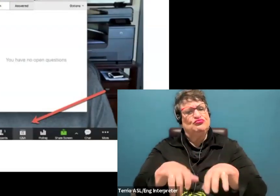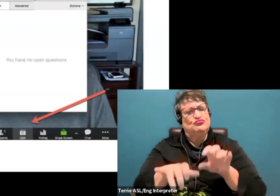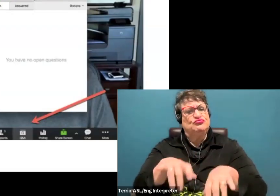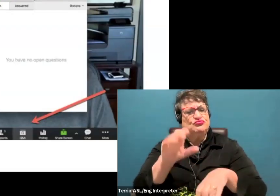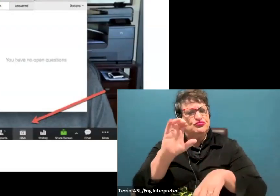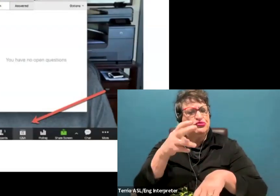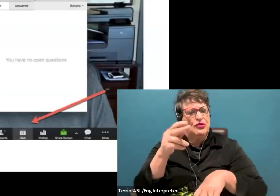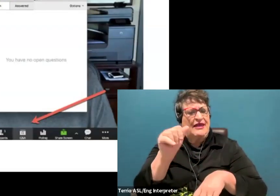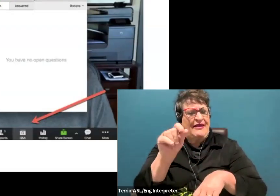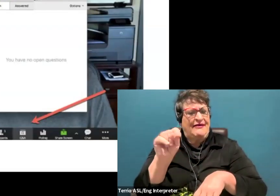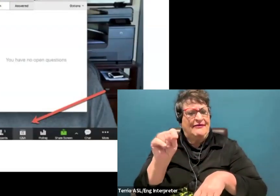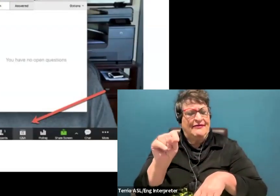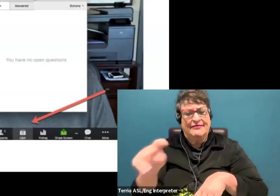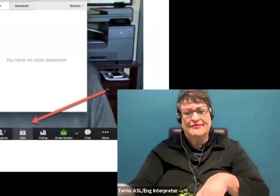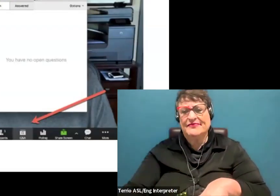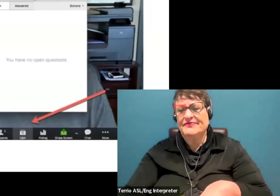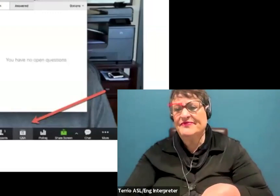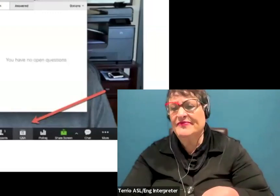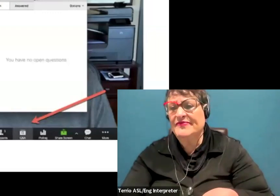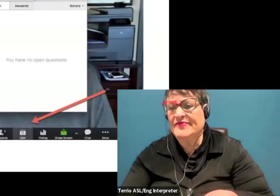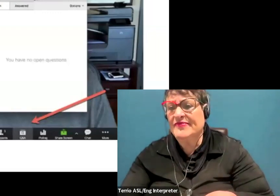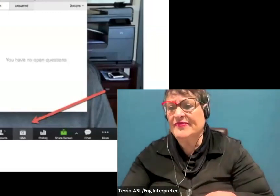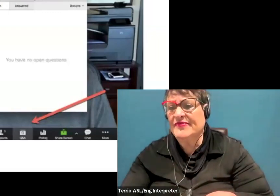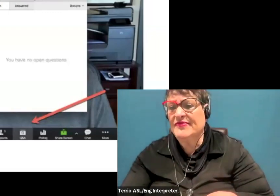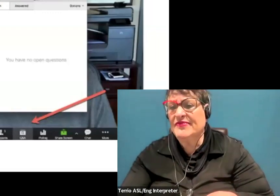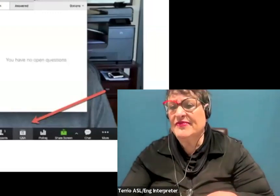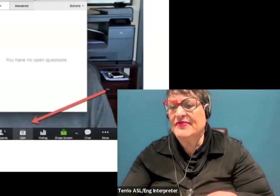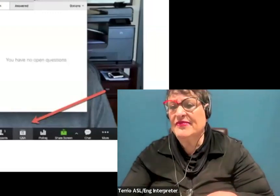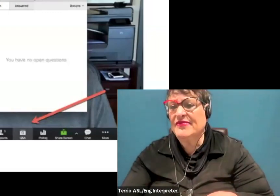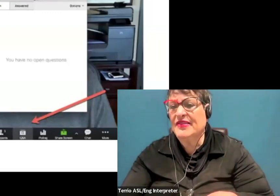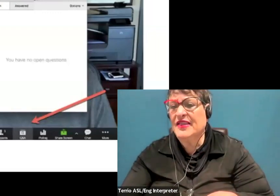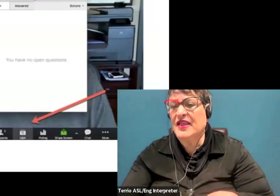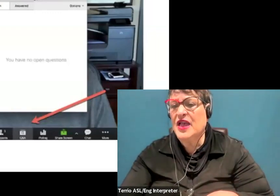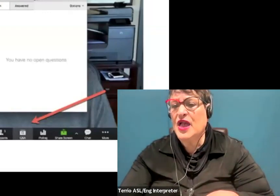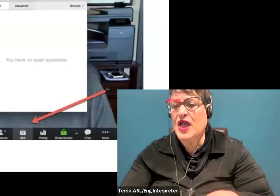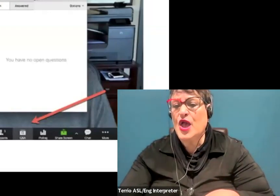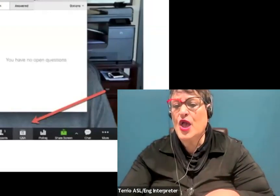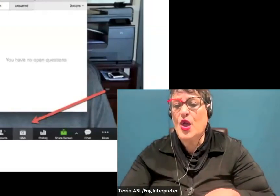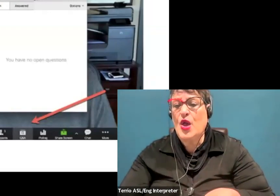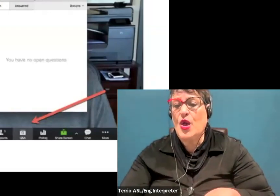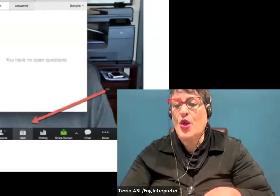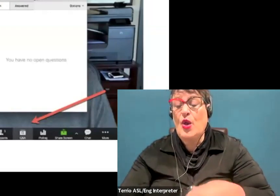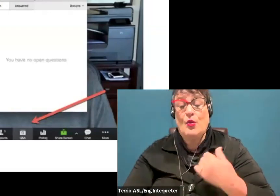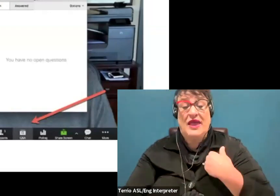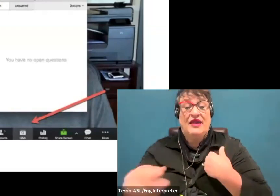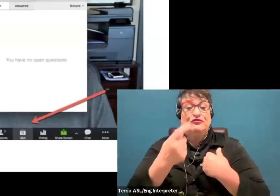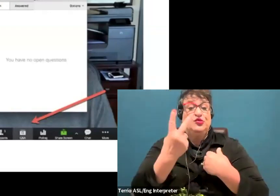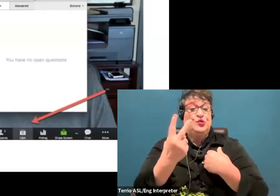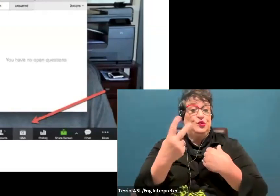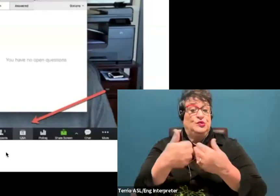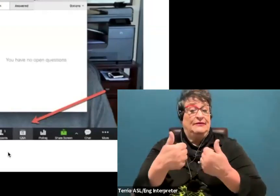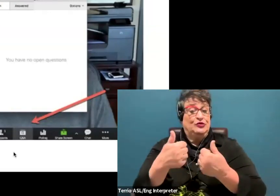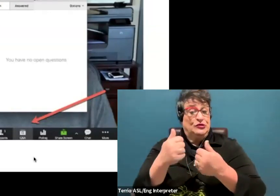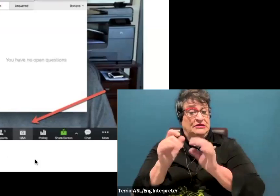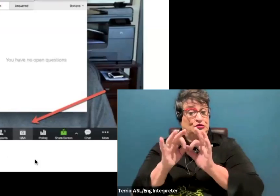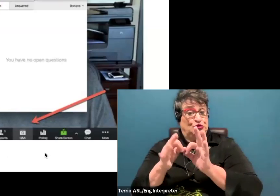And I also want to mention that we do have sign language interpretation, and there should be a little button at the bottom of